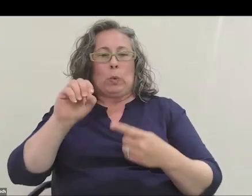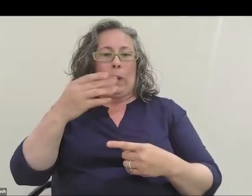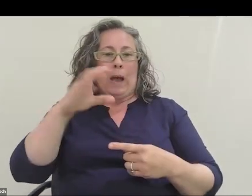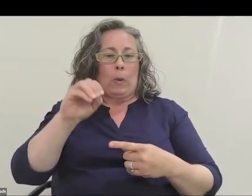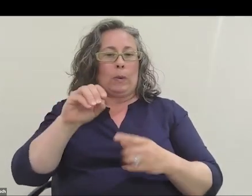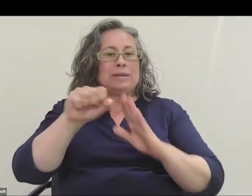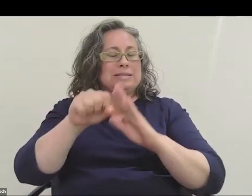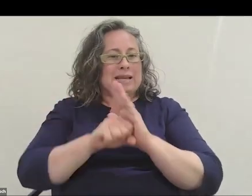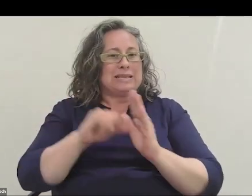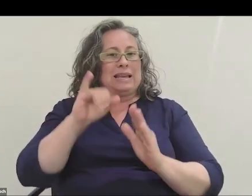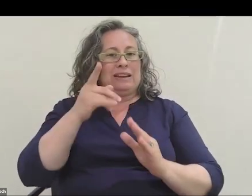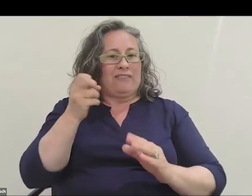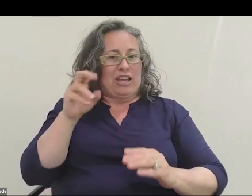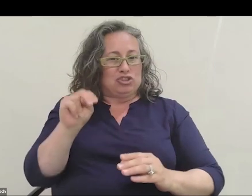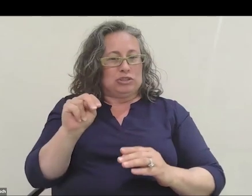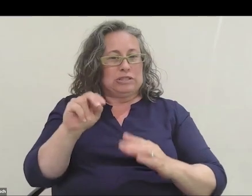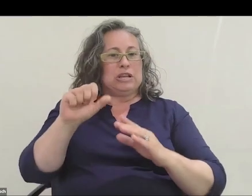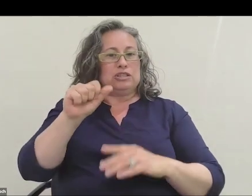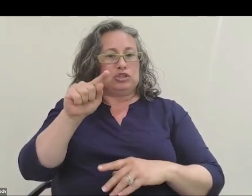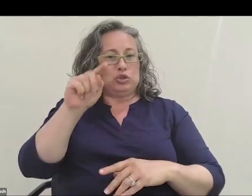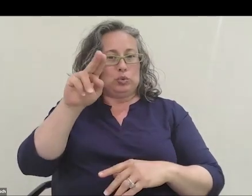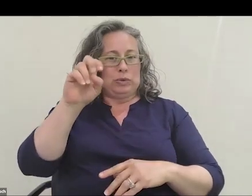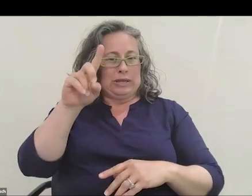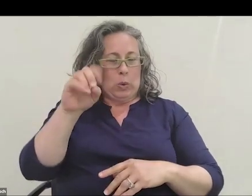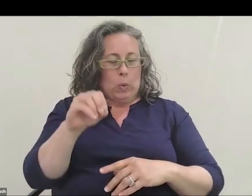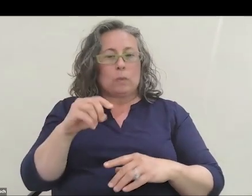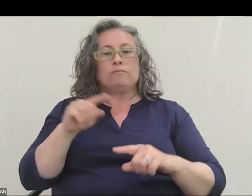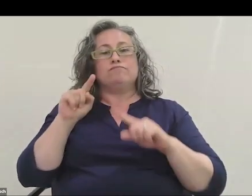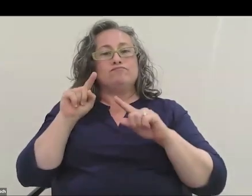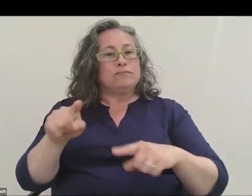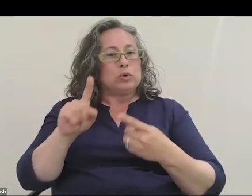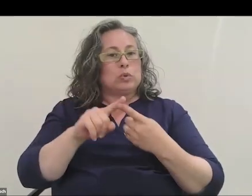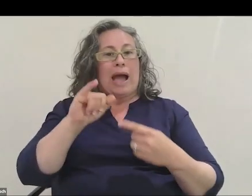That's the Makerspace at OSU. We visited IC3D Printing.